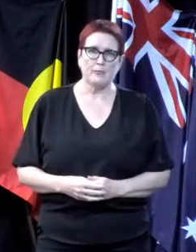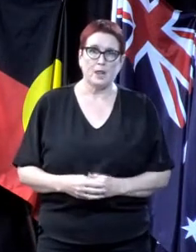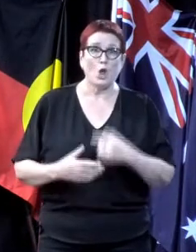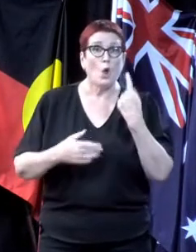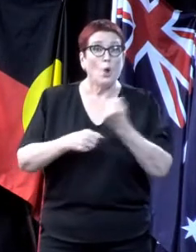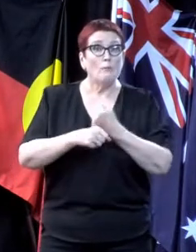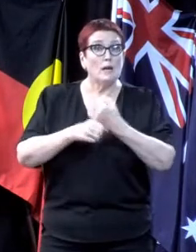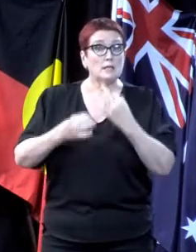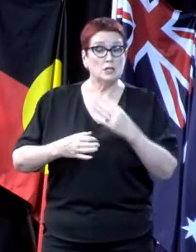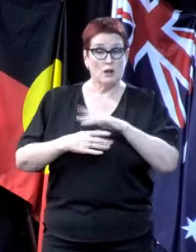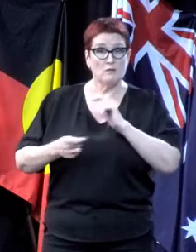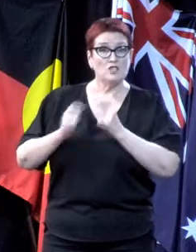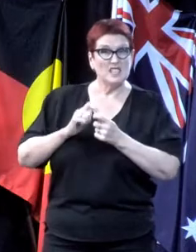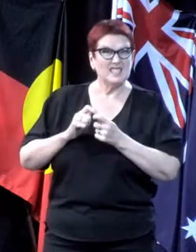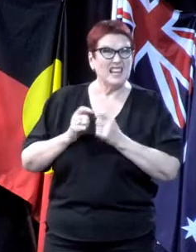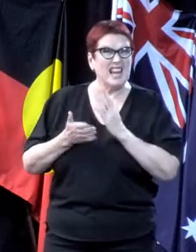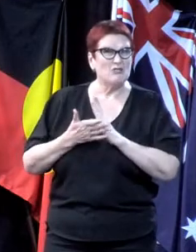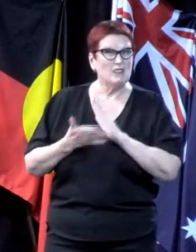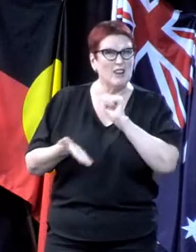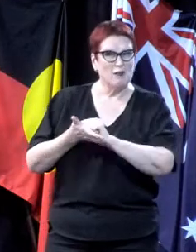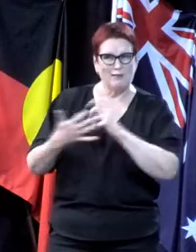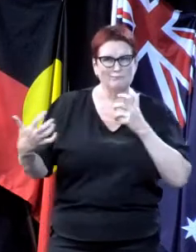needs and not just something that we’ve decided that they need,